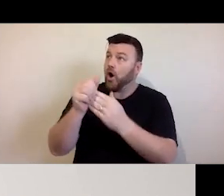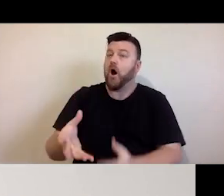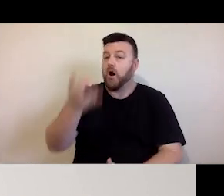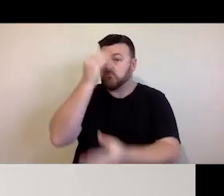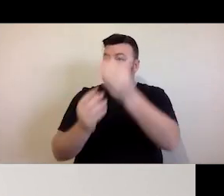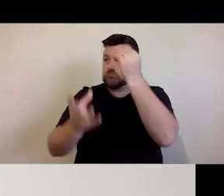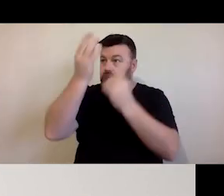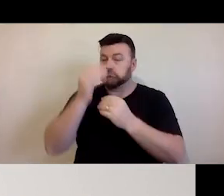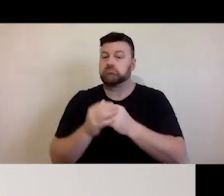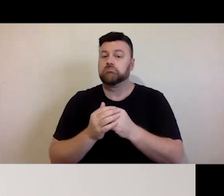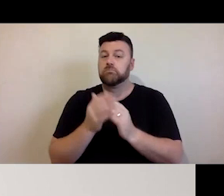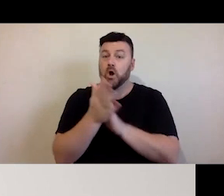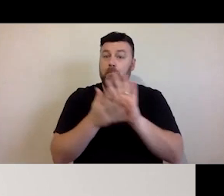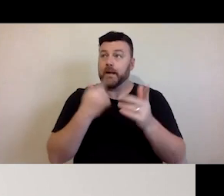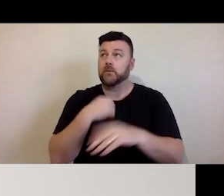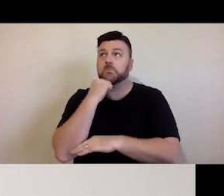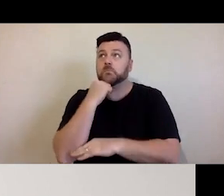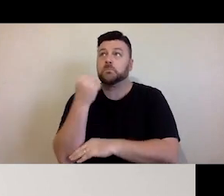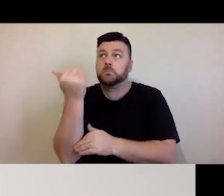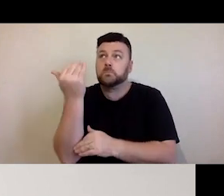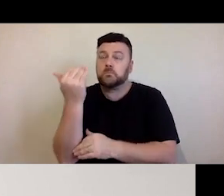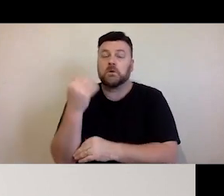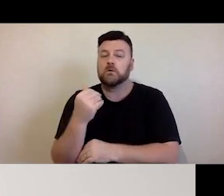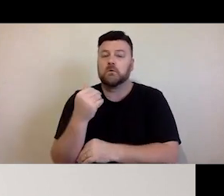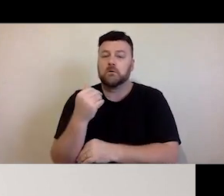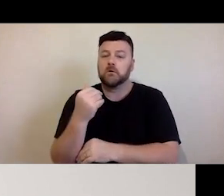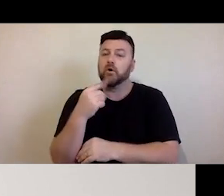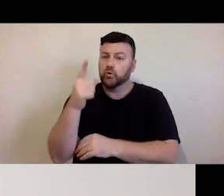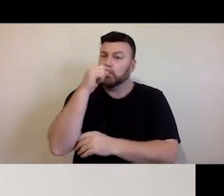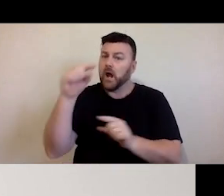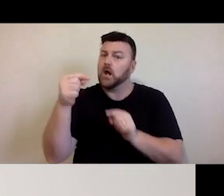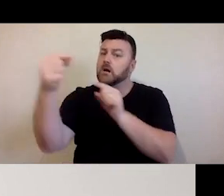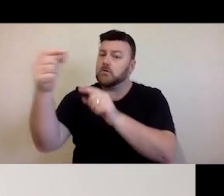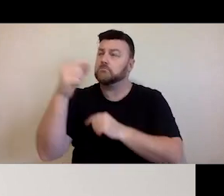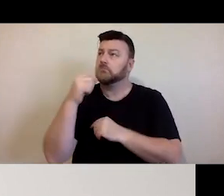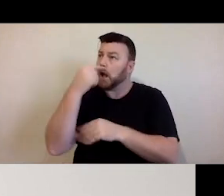of curious questioning or furious debate. It does mean that we are